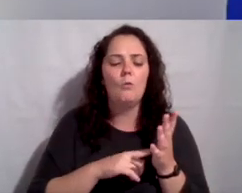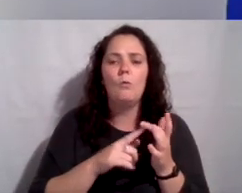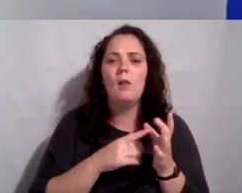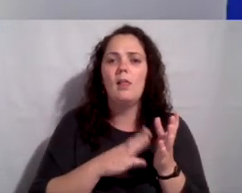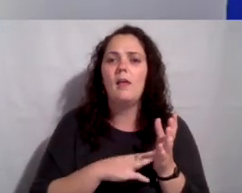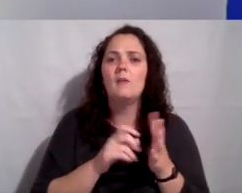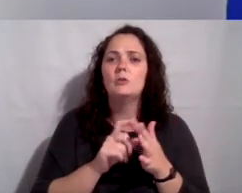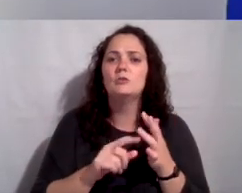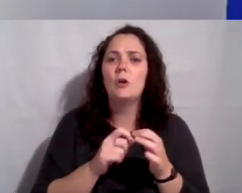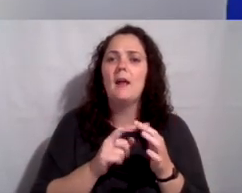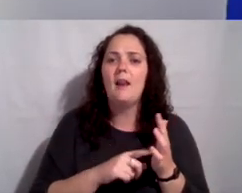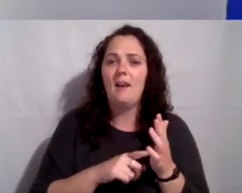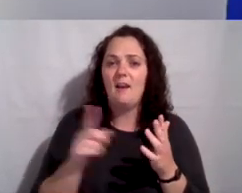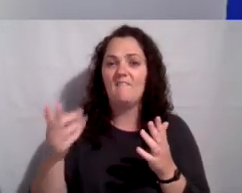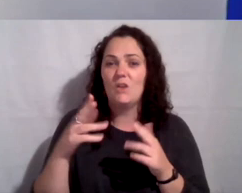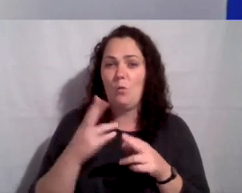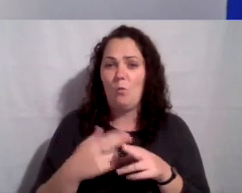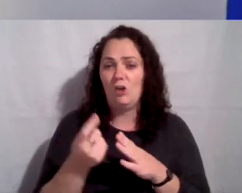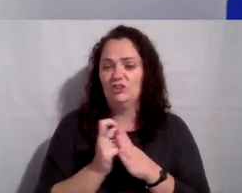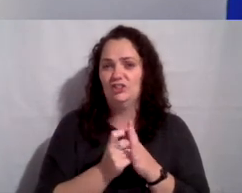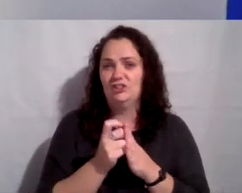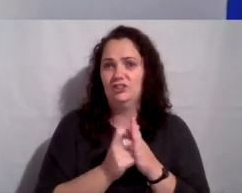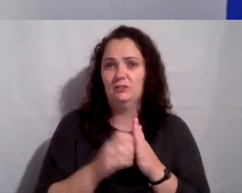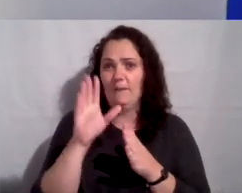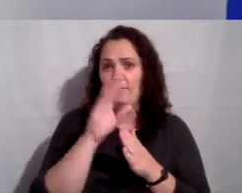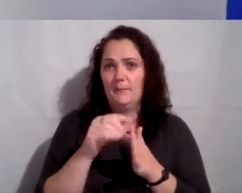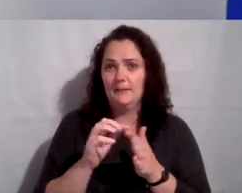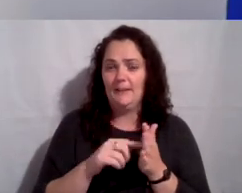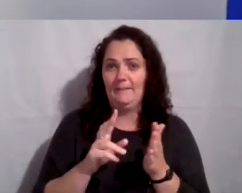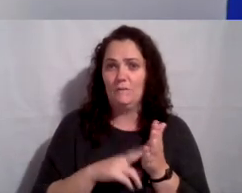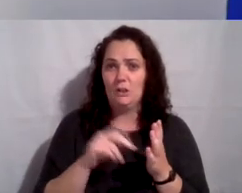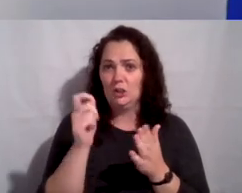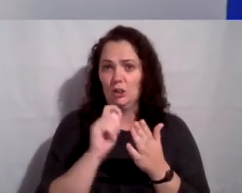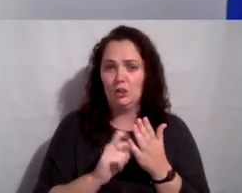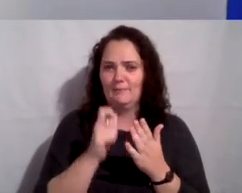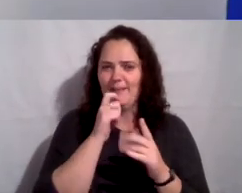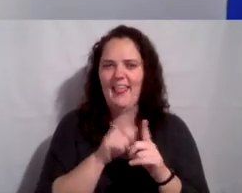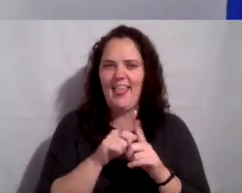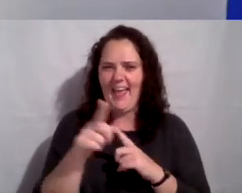watching tv and doing drawings, quick gestural drawings from the television screen – it's a bit like what you all are doing